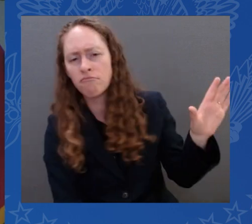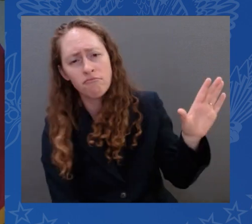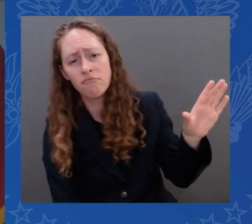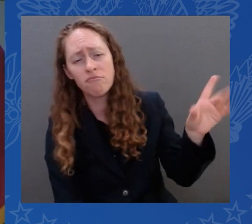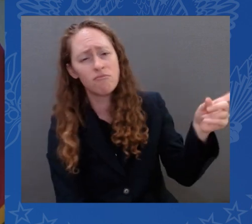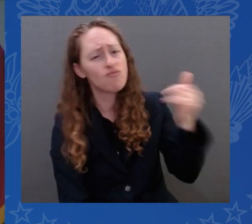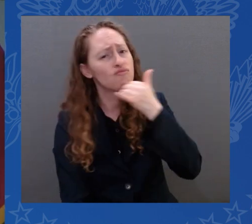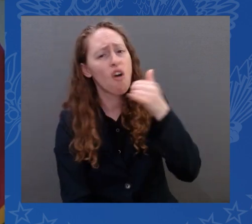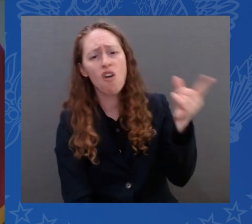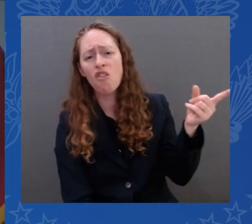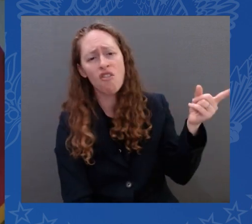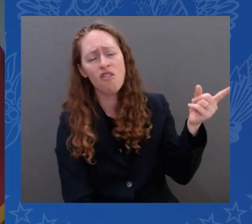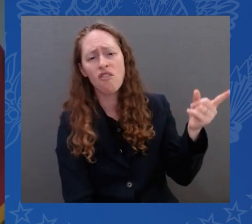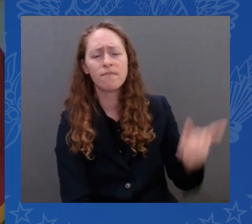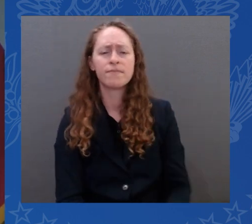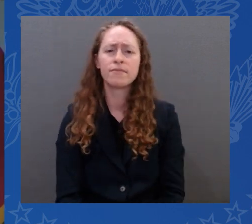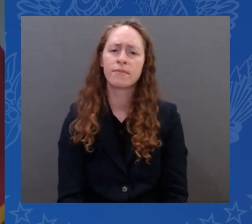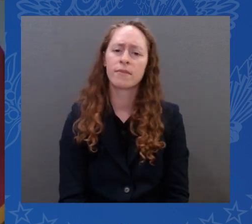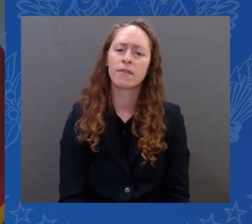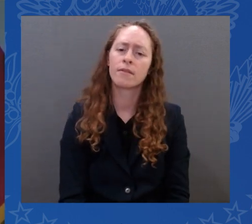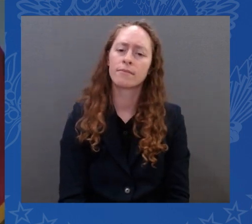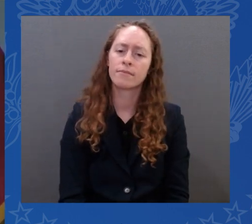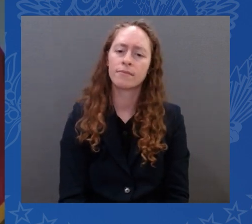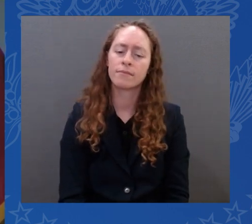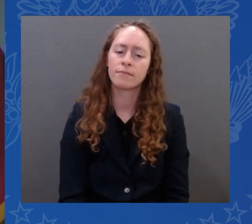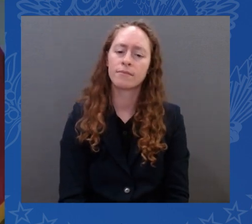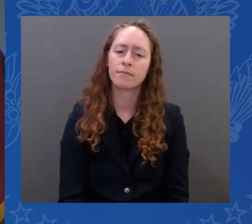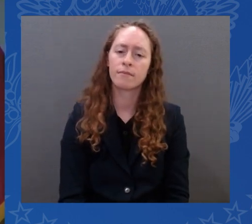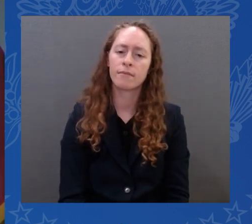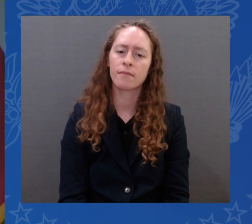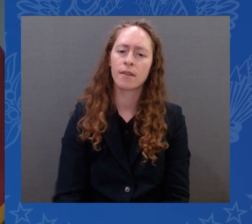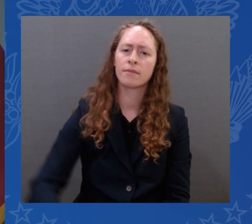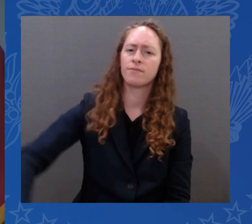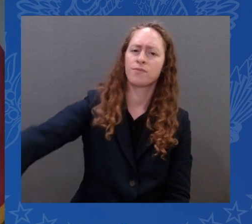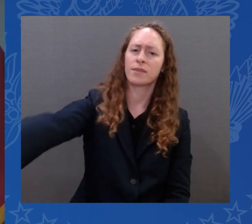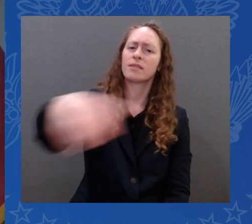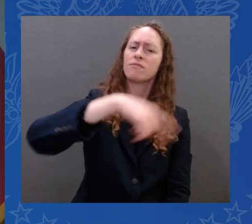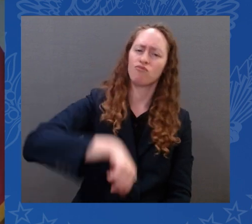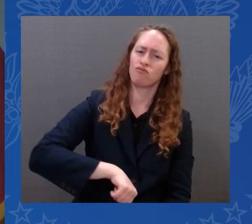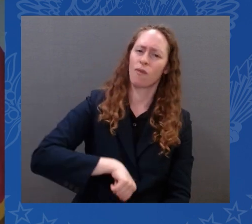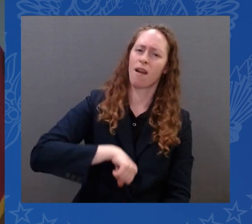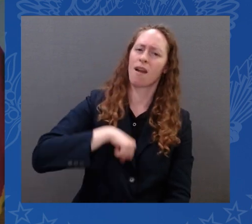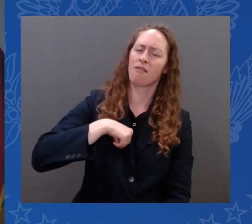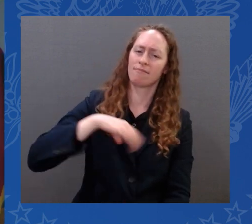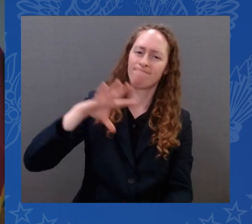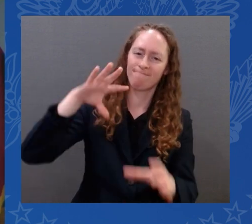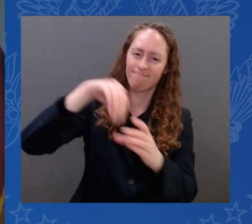of the Armed Forces of the United States of America, you'll be representatives and defenders of our democracy.